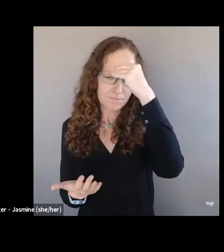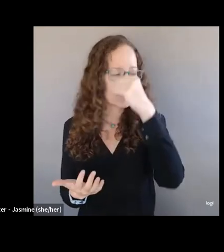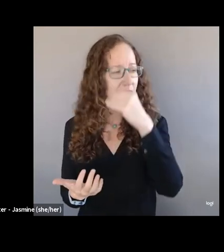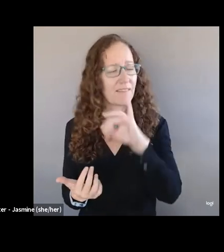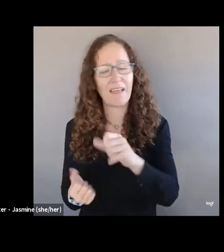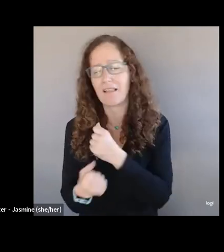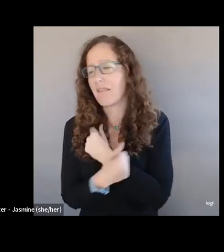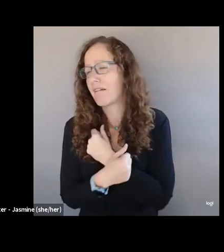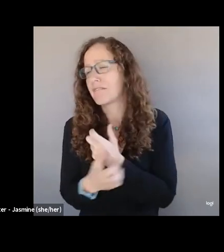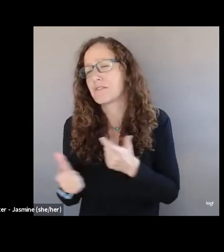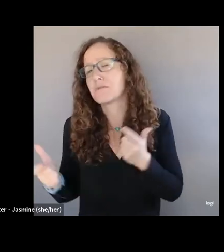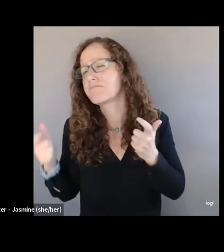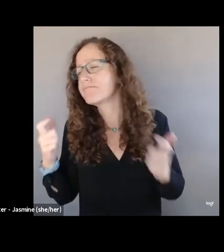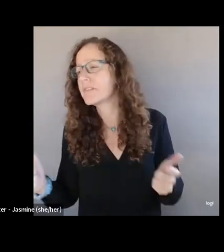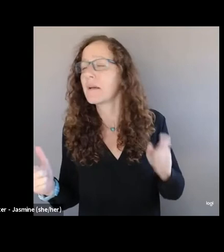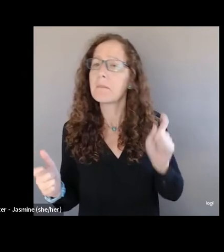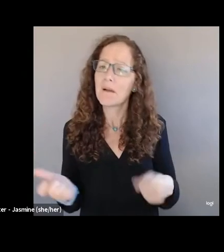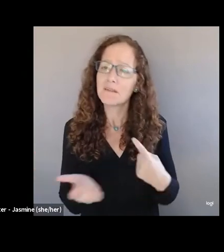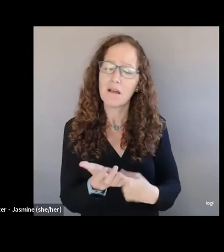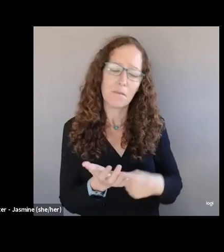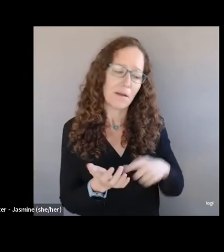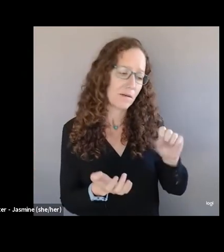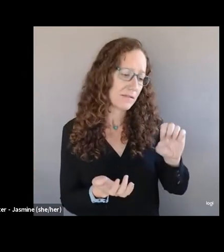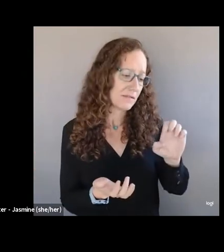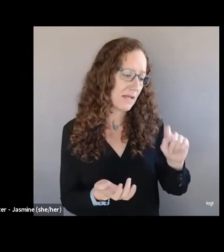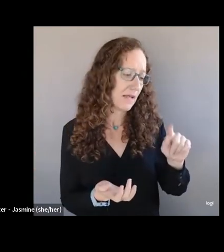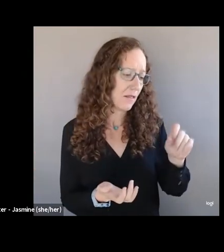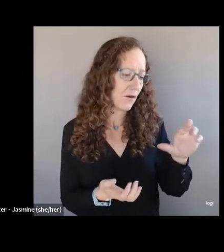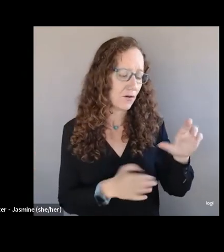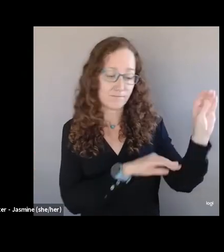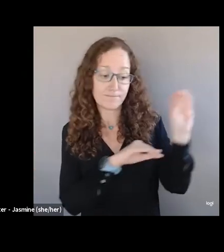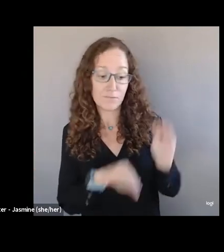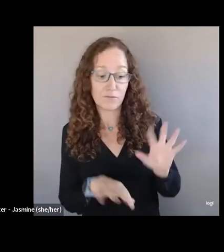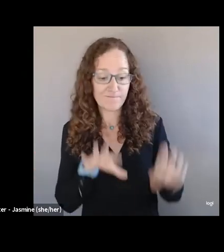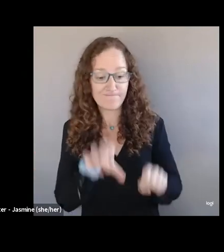colonialism. And it's violences. To tell you how much bigger